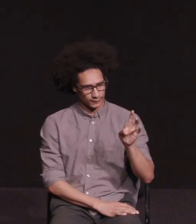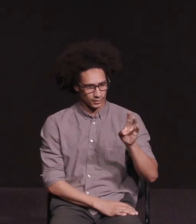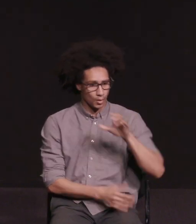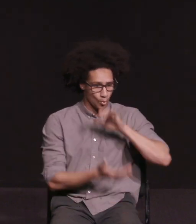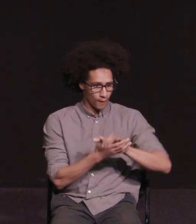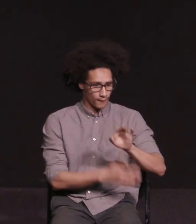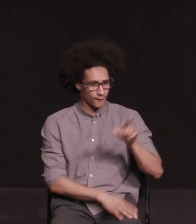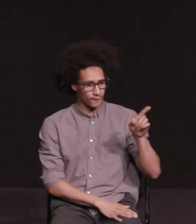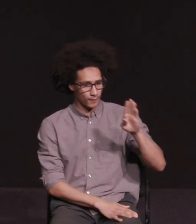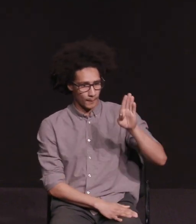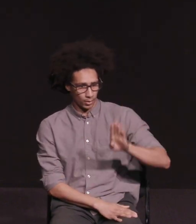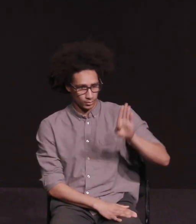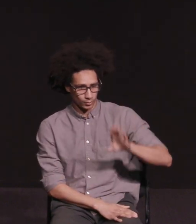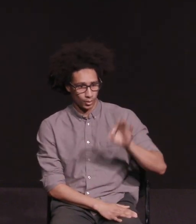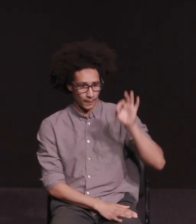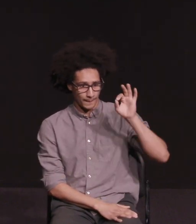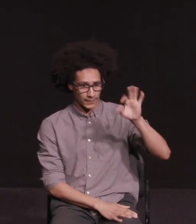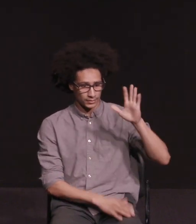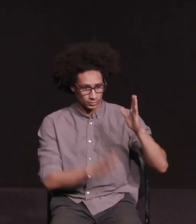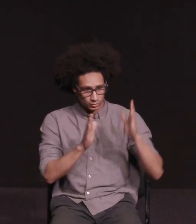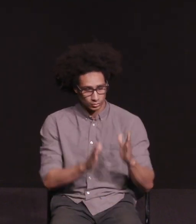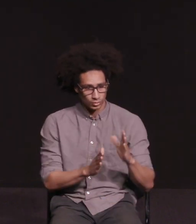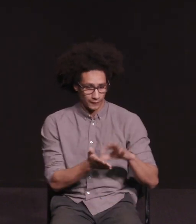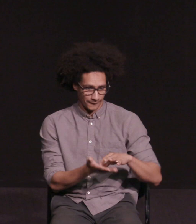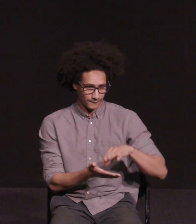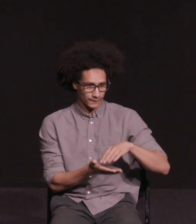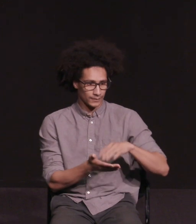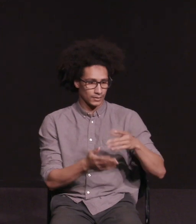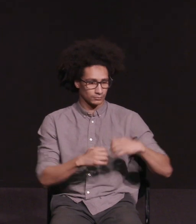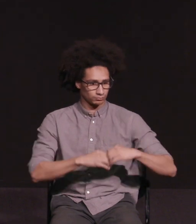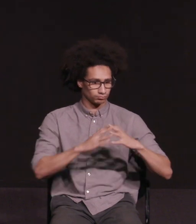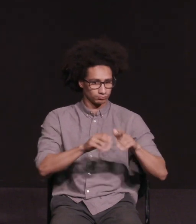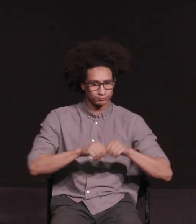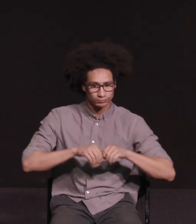founded "The Joy," an eight-page monthly periodical for African